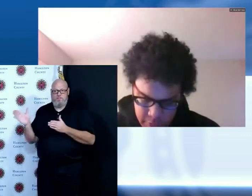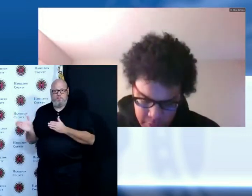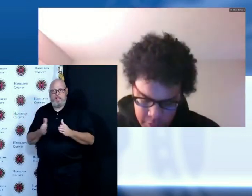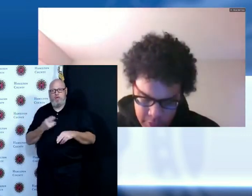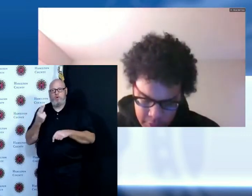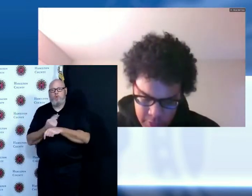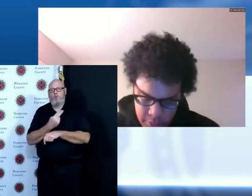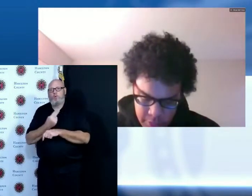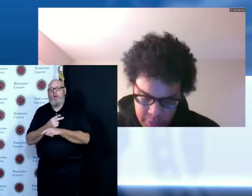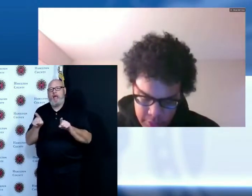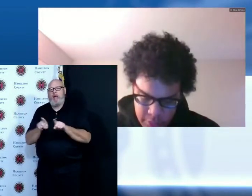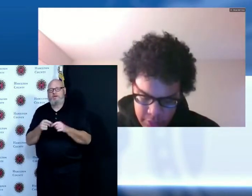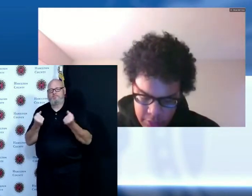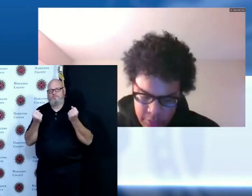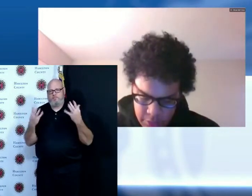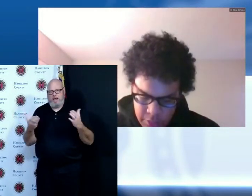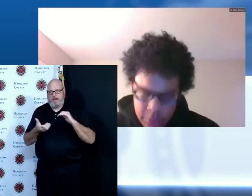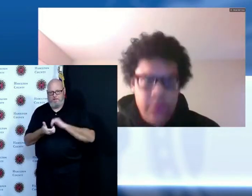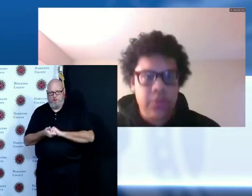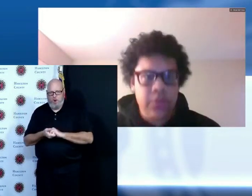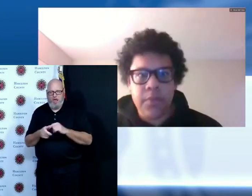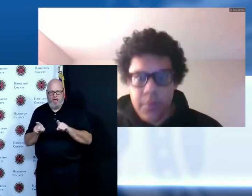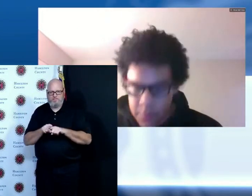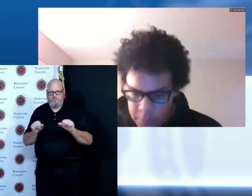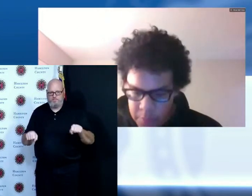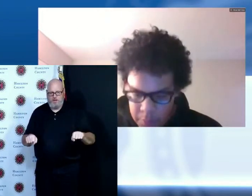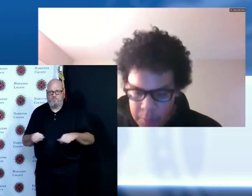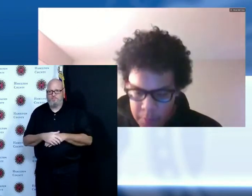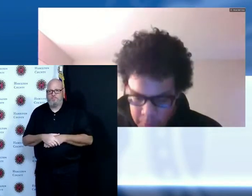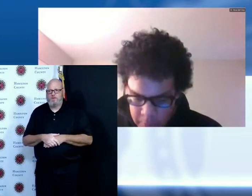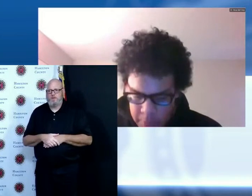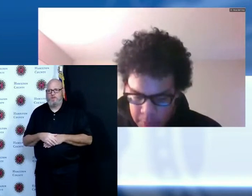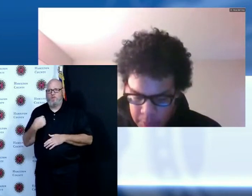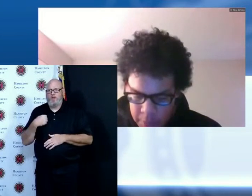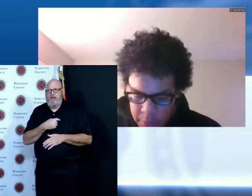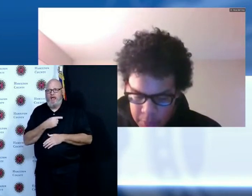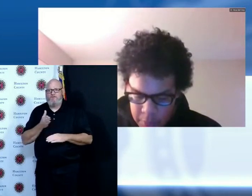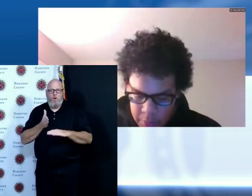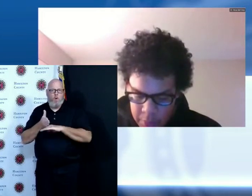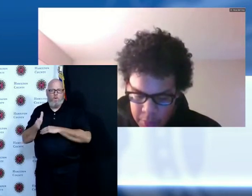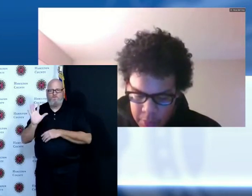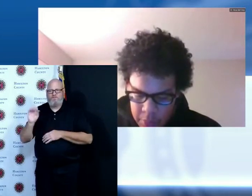with certain populations like teachers it seems to be very successful and we've heard from a lot